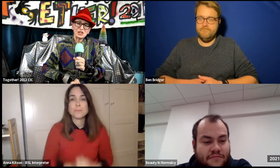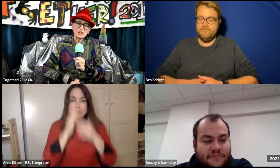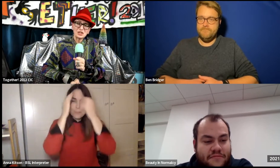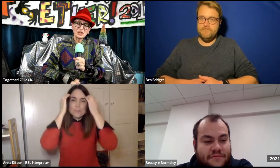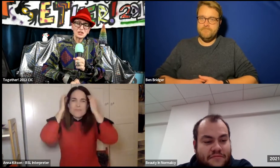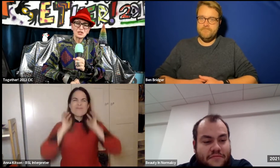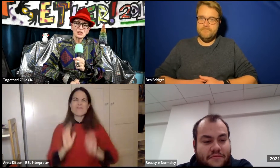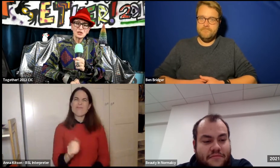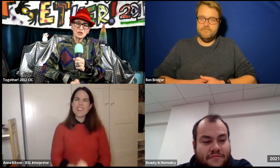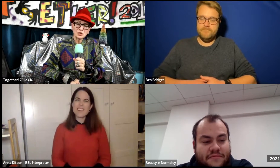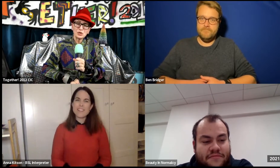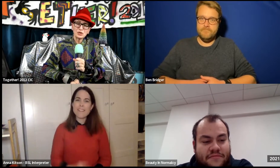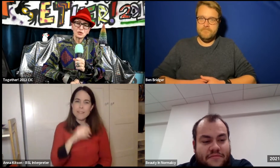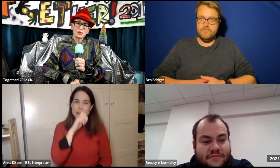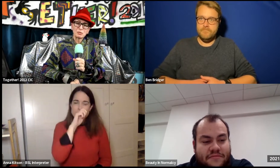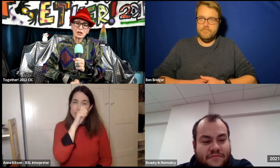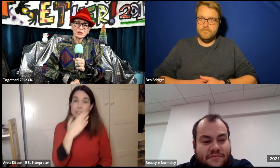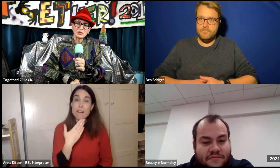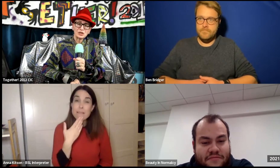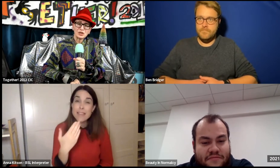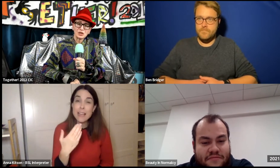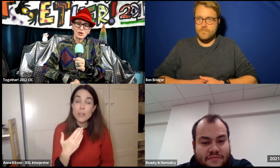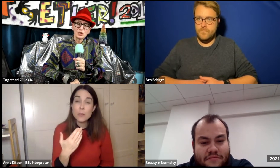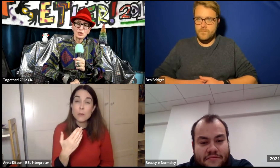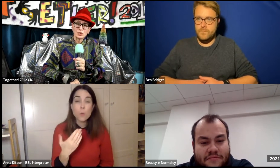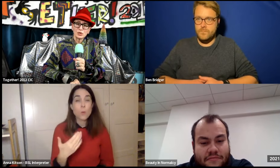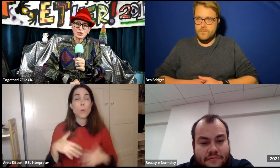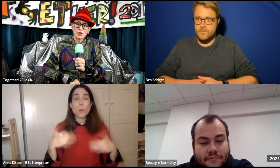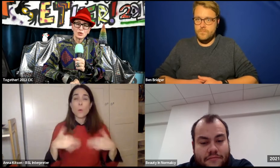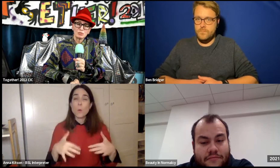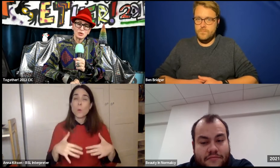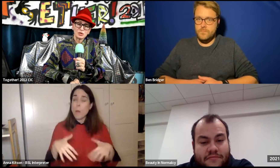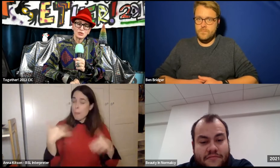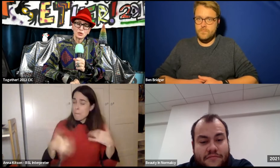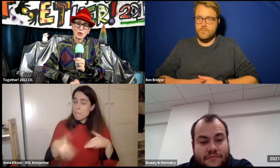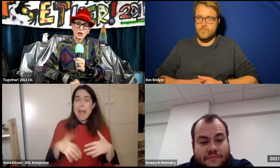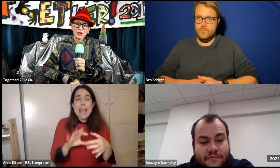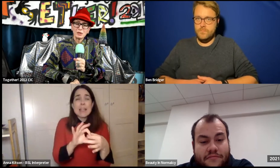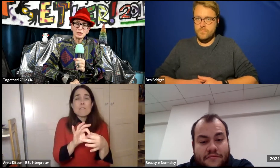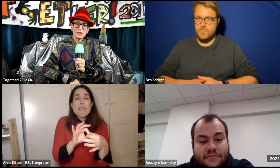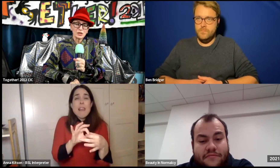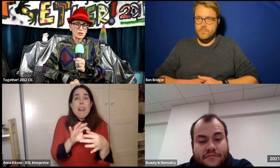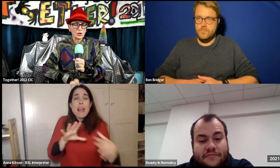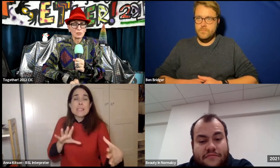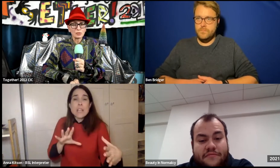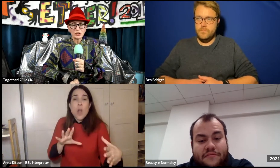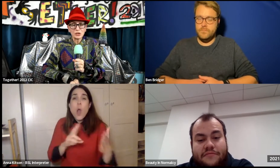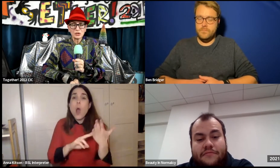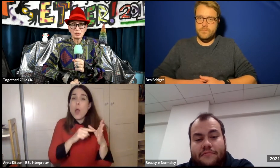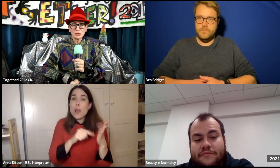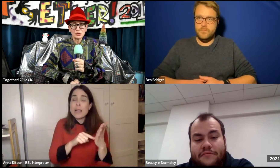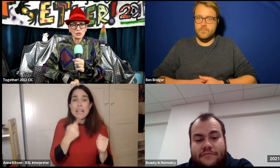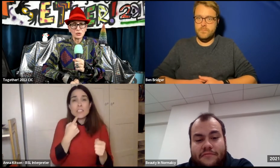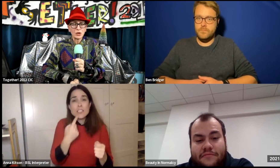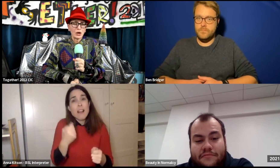Natasha said you can truly feel the pain of letting go, so beautiful. Emily said, heart breaking and beautiful.